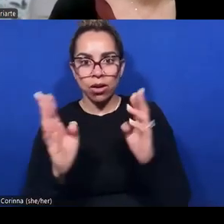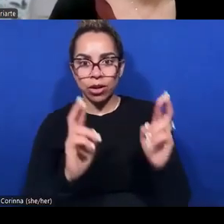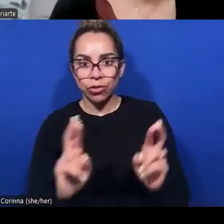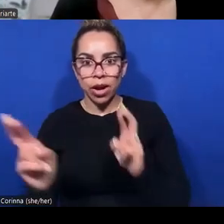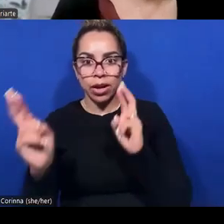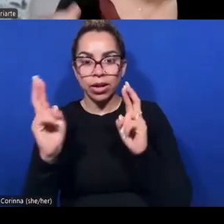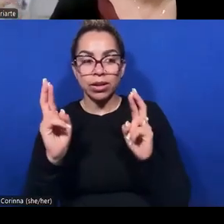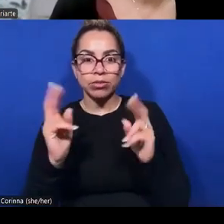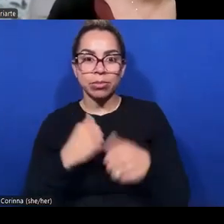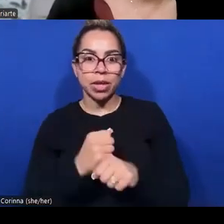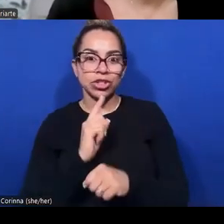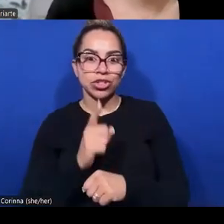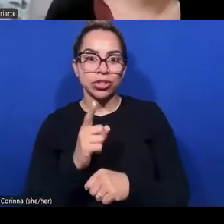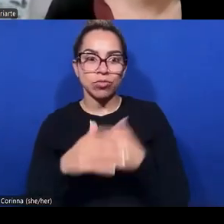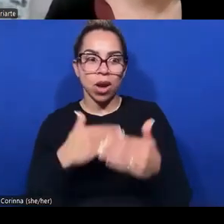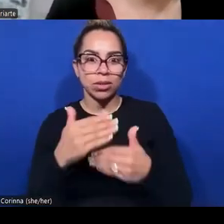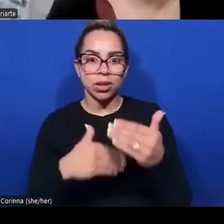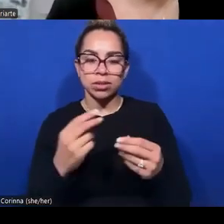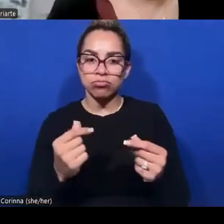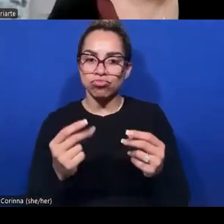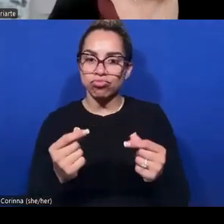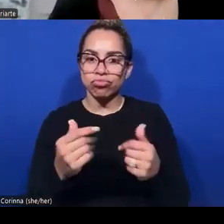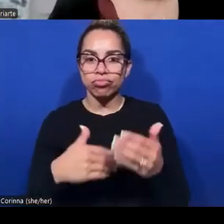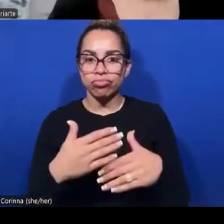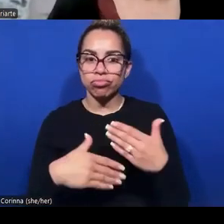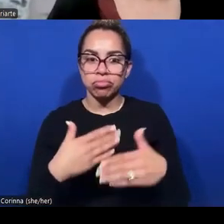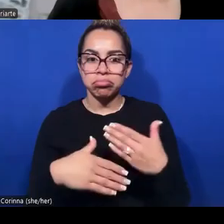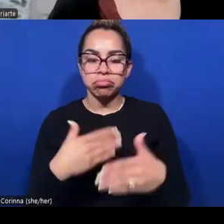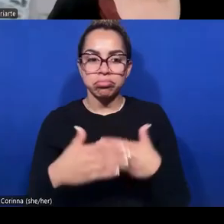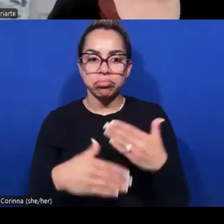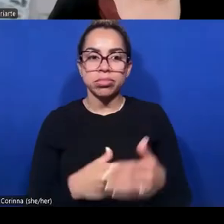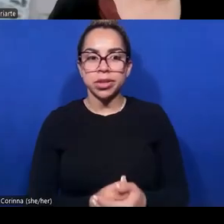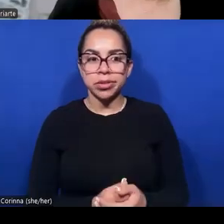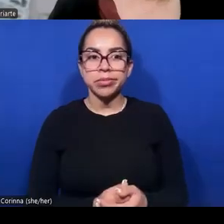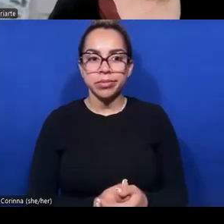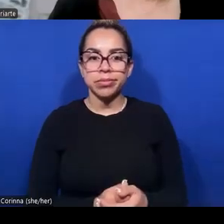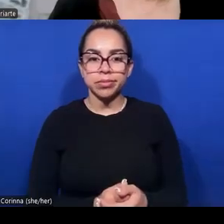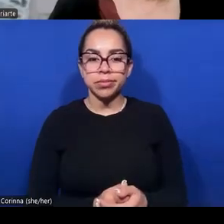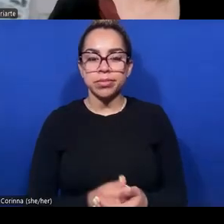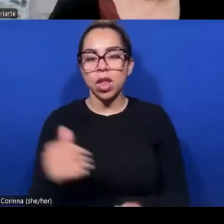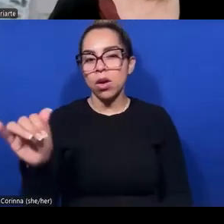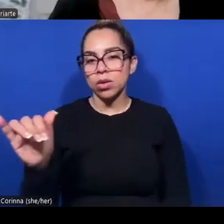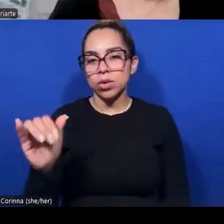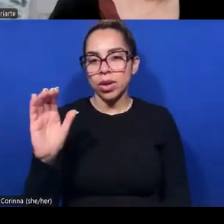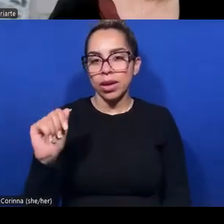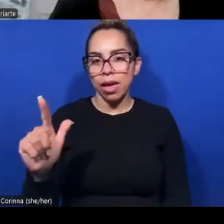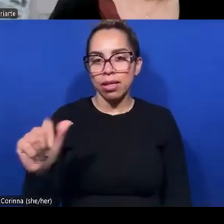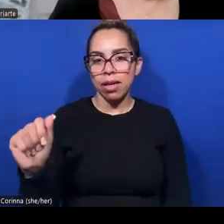you know, it's not taking a lot of time for you to do that. Also, CalAble has something called,